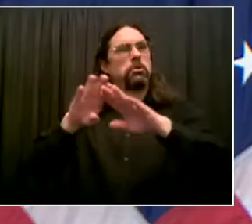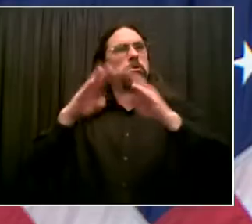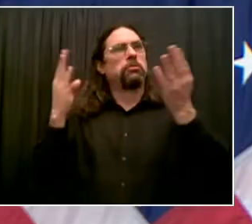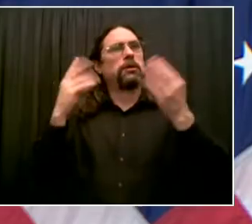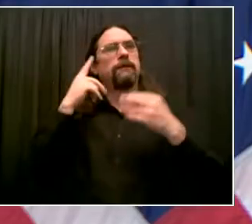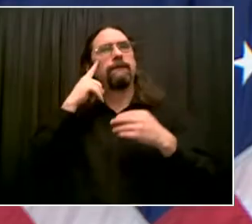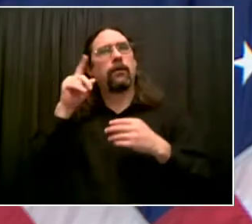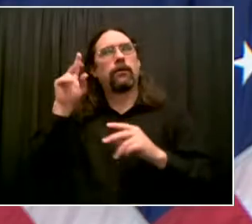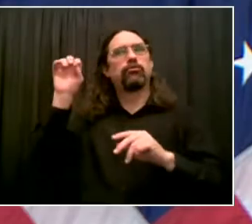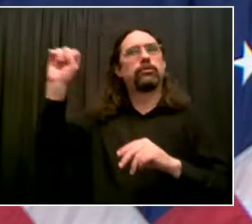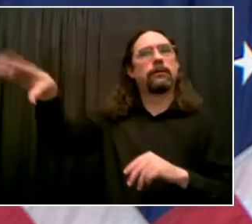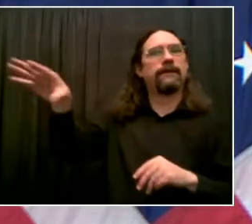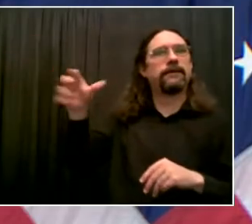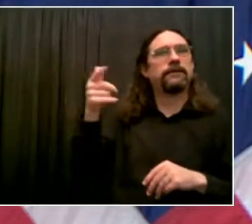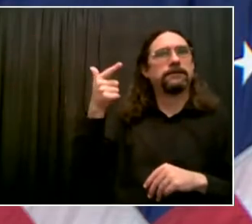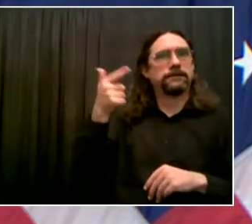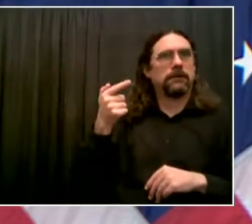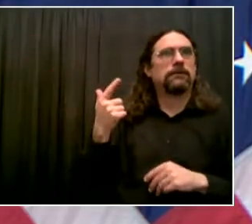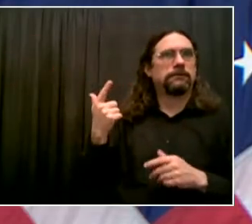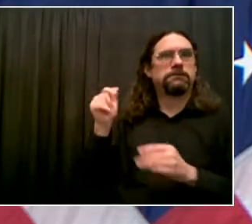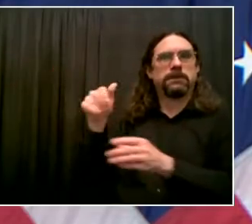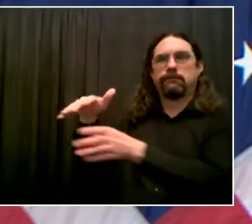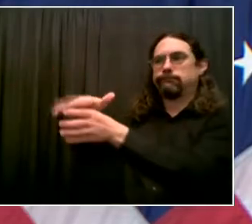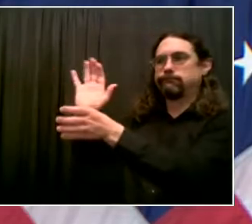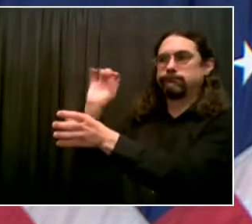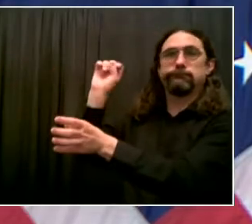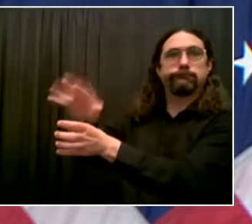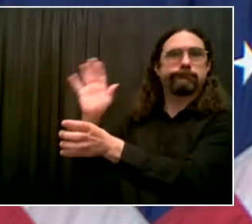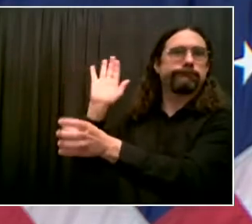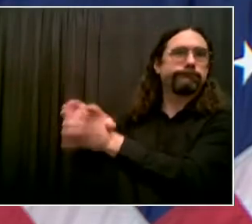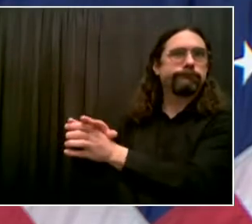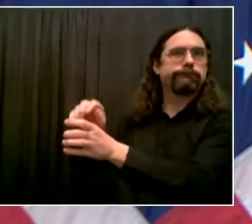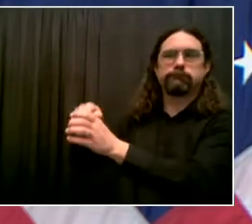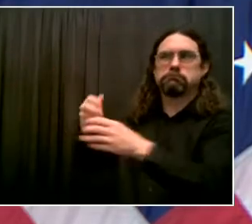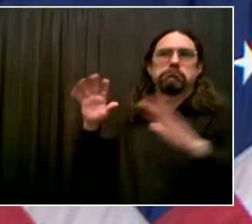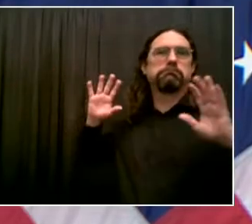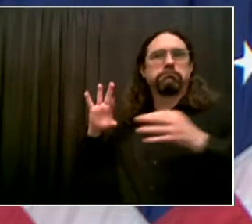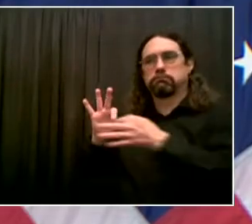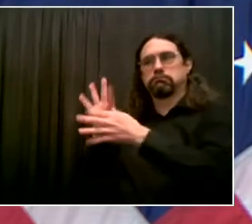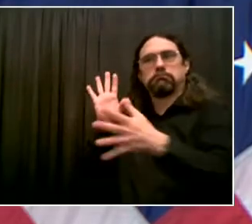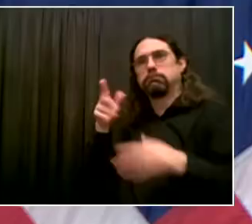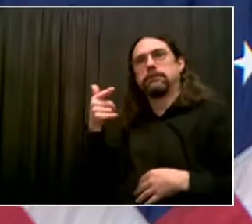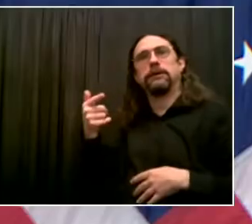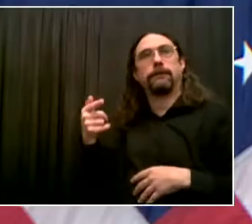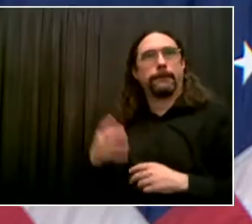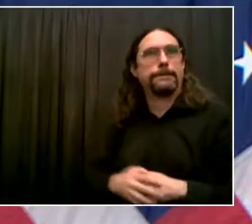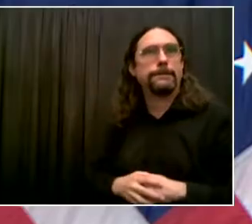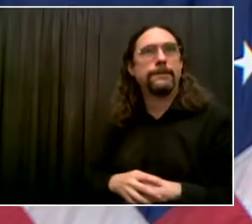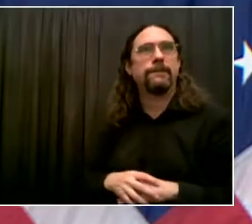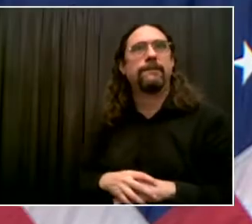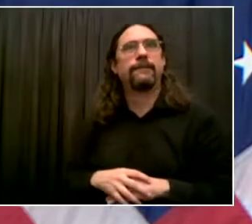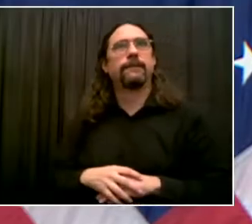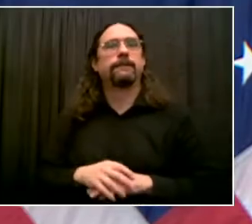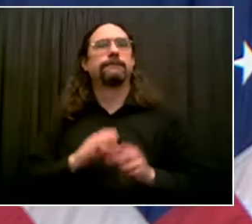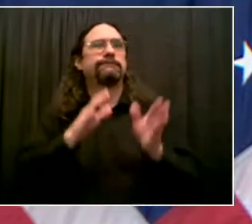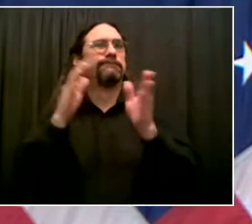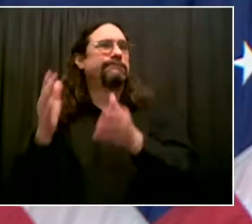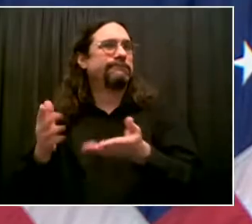TYPE OF -- SOME TYPE OF RIFLE. AND CRIME STOPPERS. YOU KNOW YOU JUST TAKE A LOOK AT